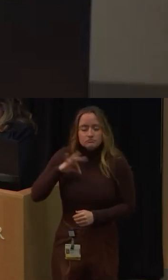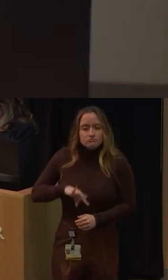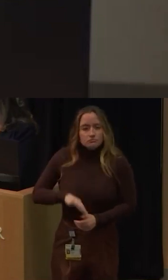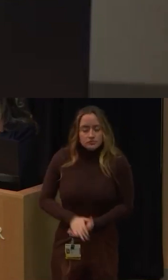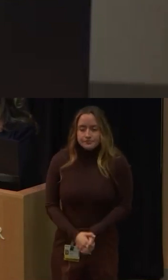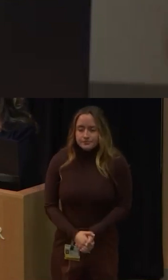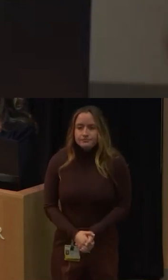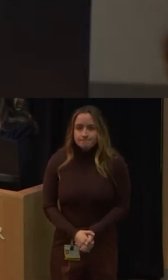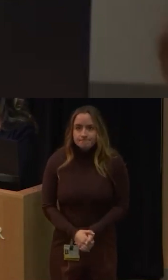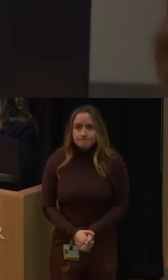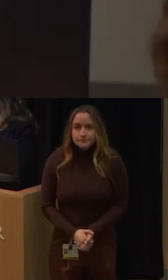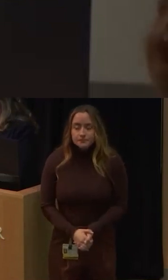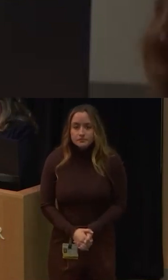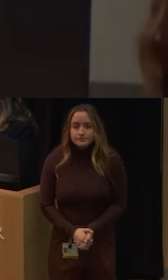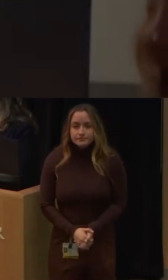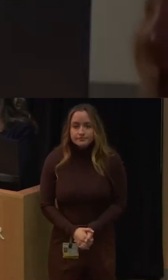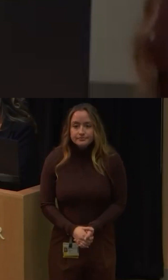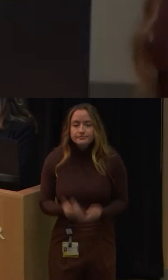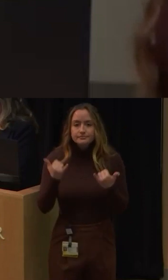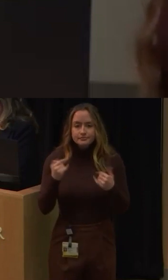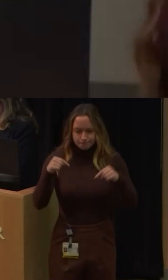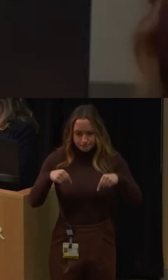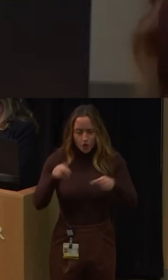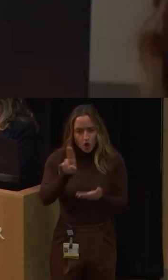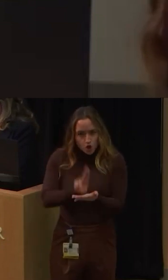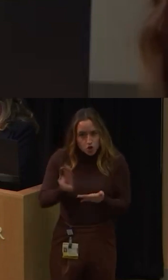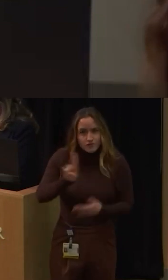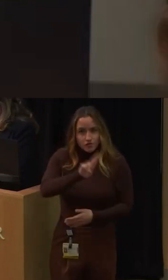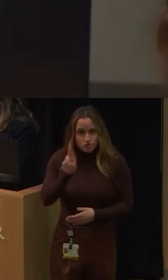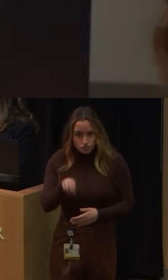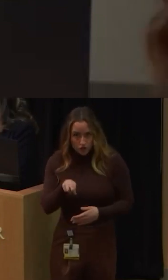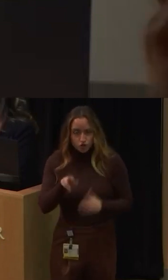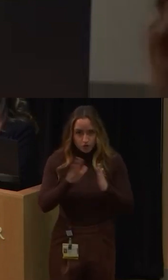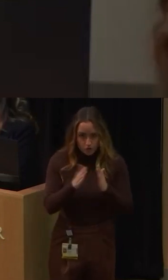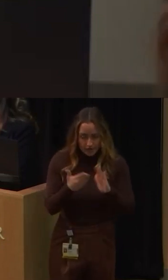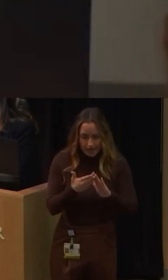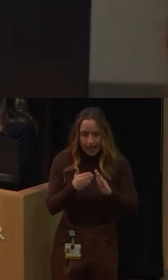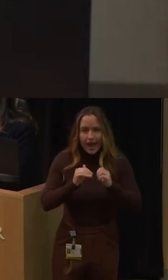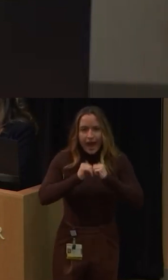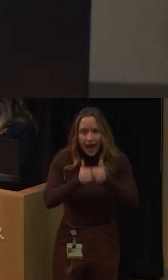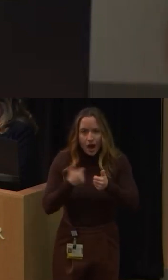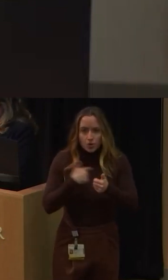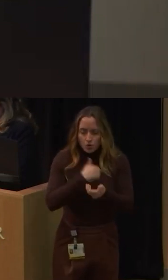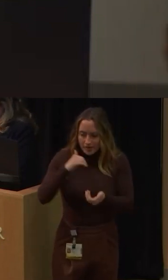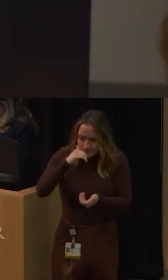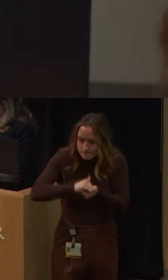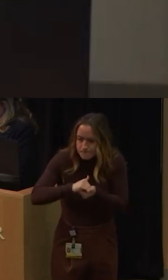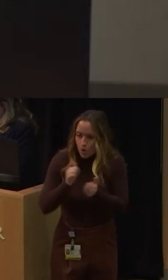How can we, the URMC community, in collaboration with city leaders such as yourselves,